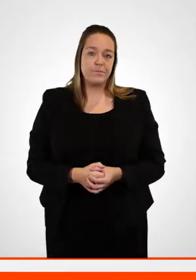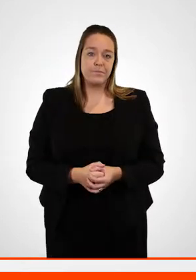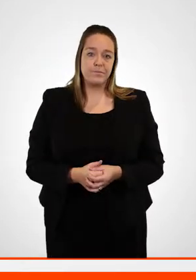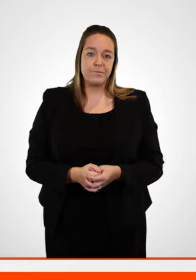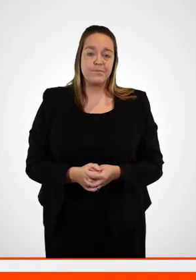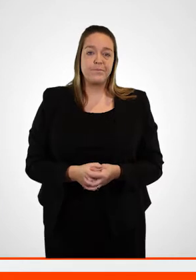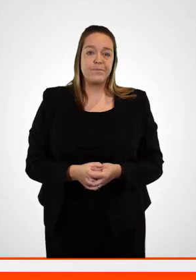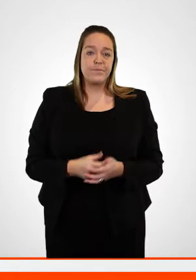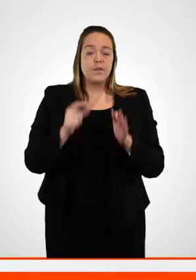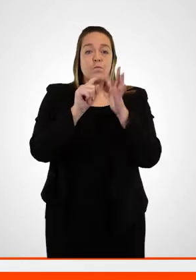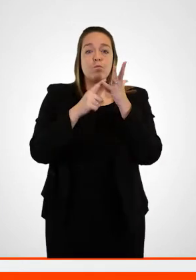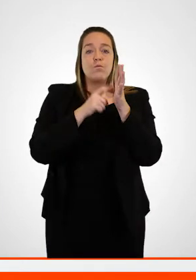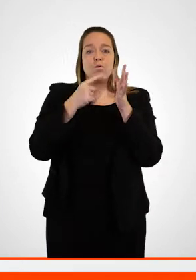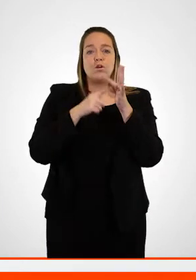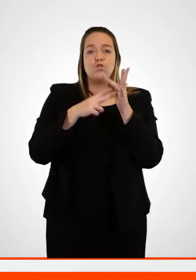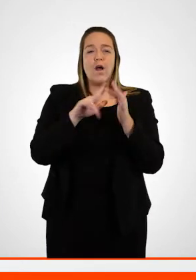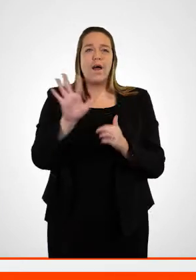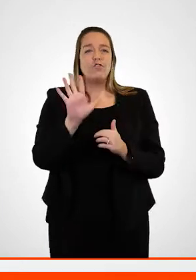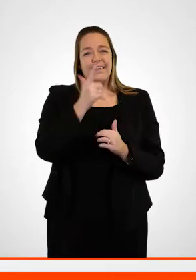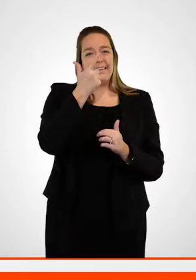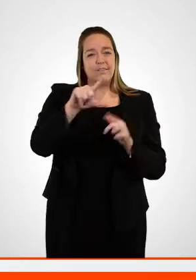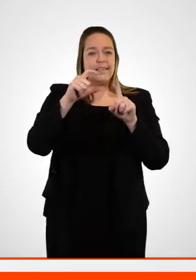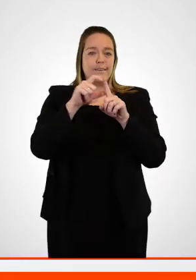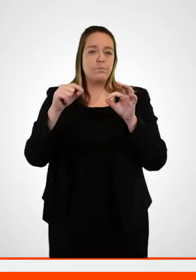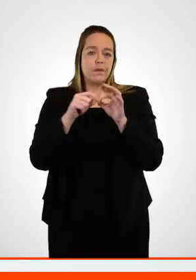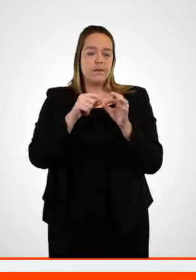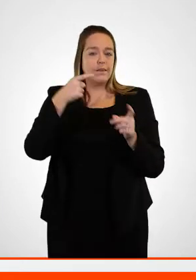A pure tone average of about 70dB in our hearing aid group,